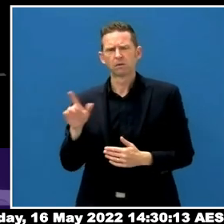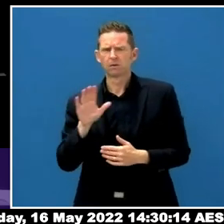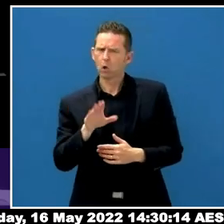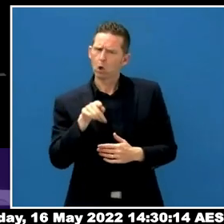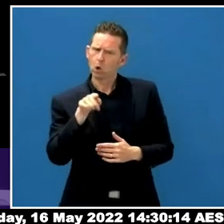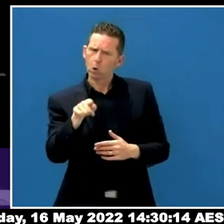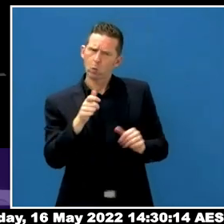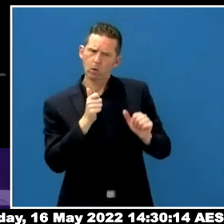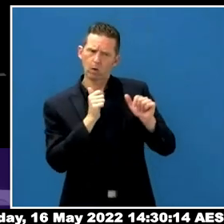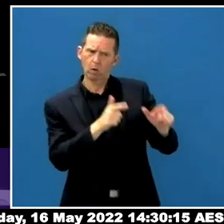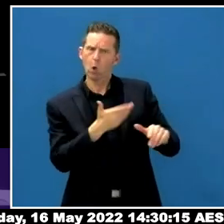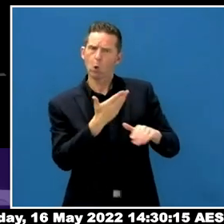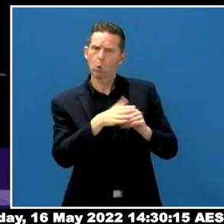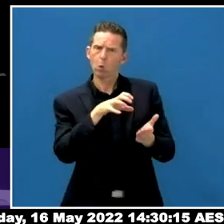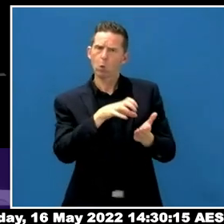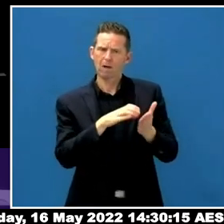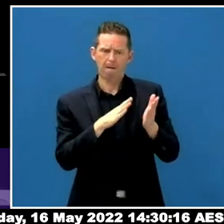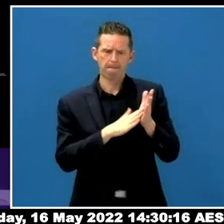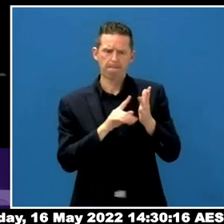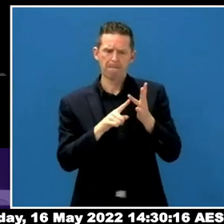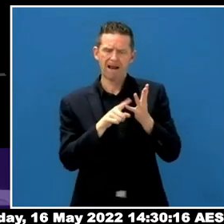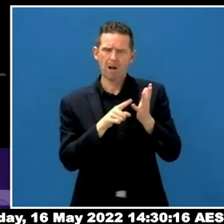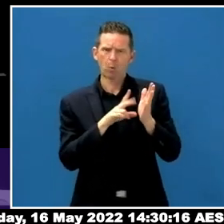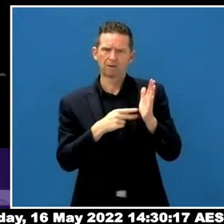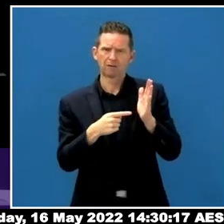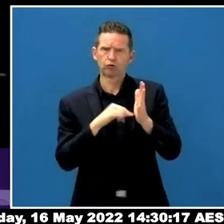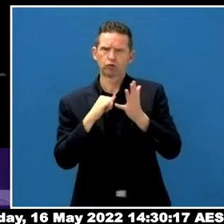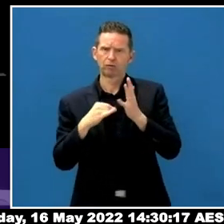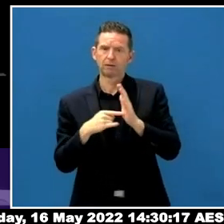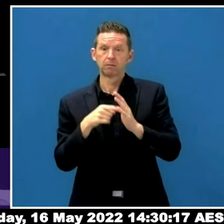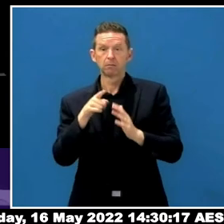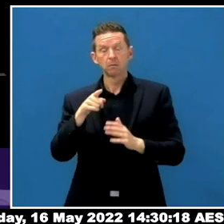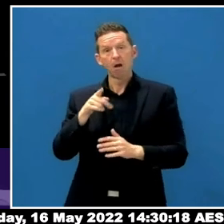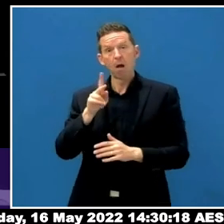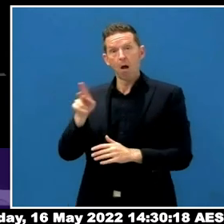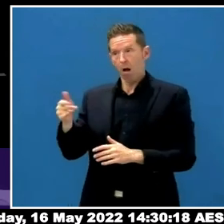I was often called down to pick Simon up due to behaviours.